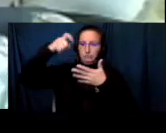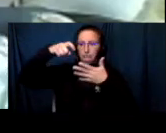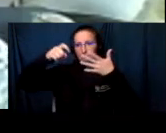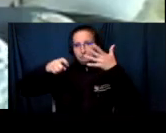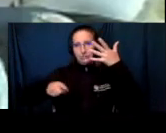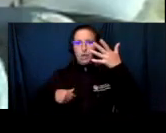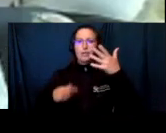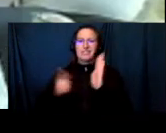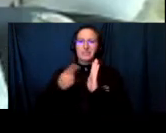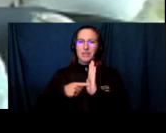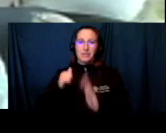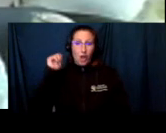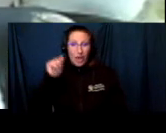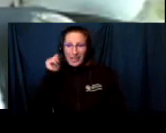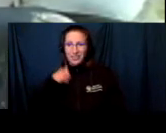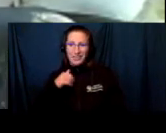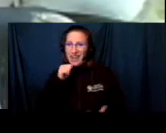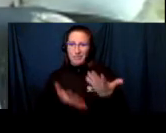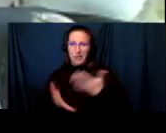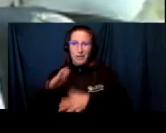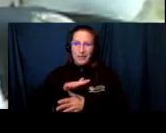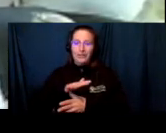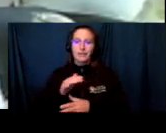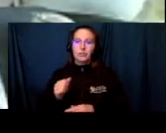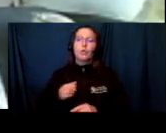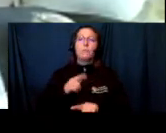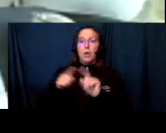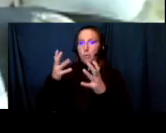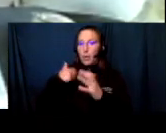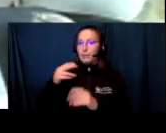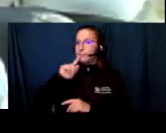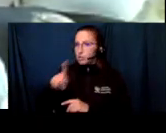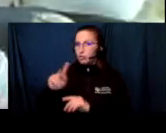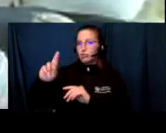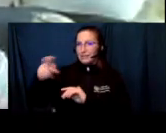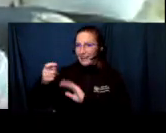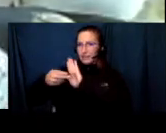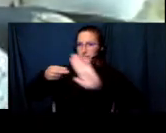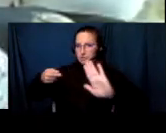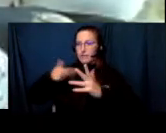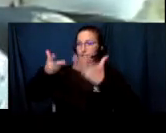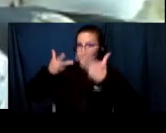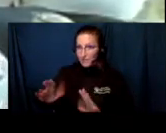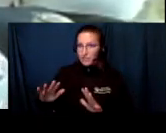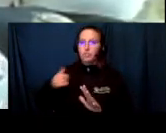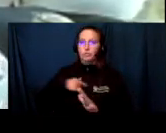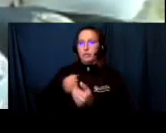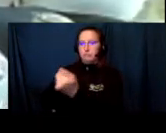diagnostic eval done prior to going home we are in a better position to help support that baby's